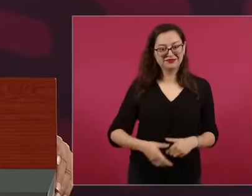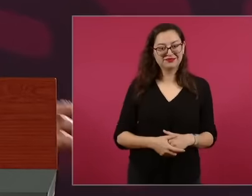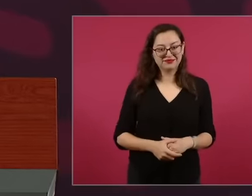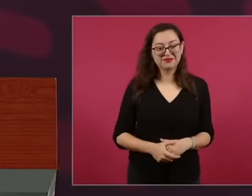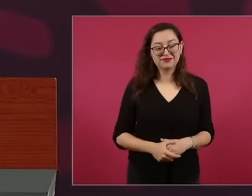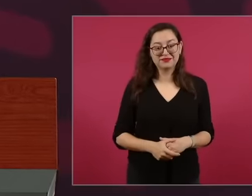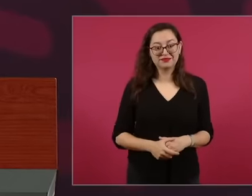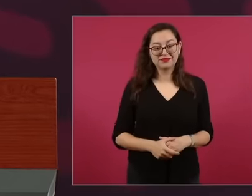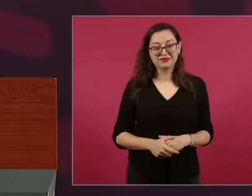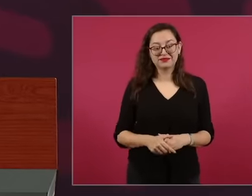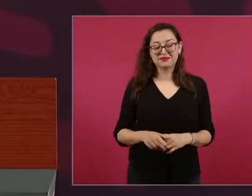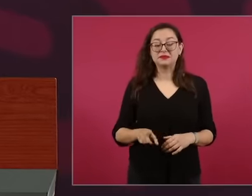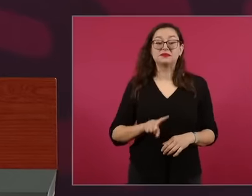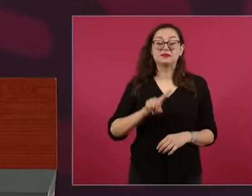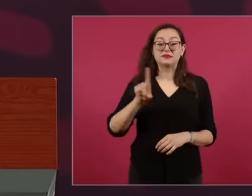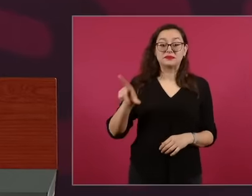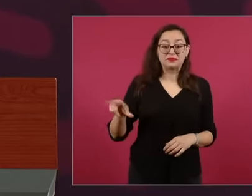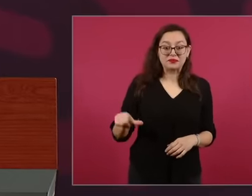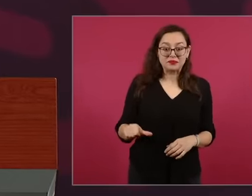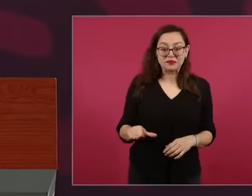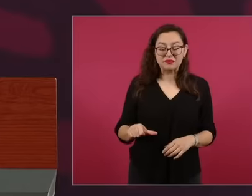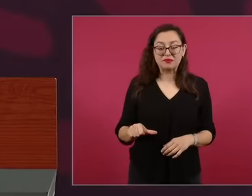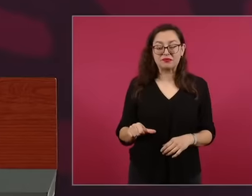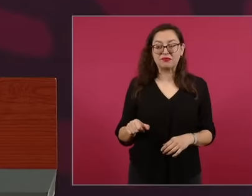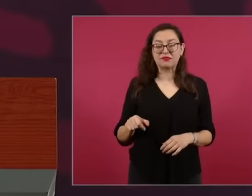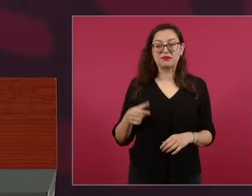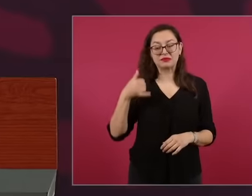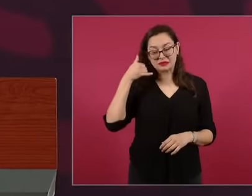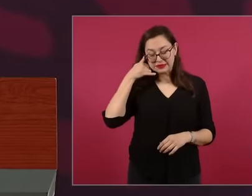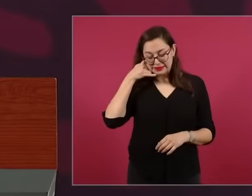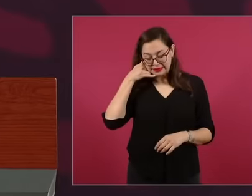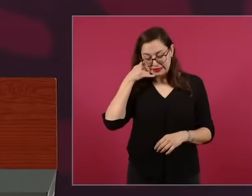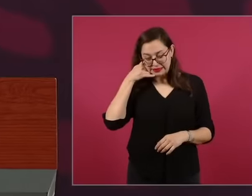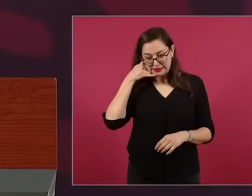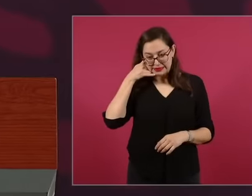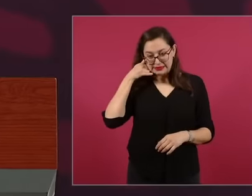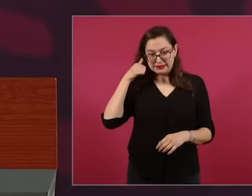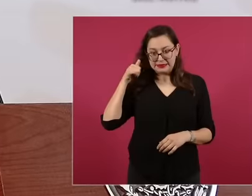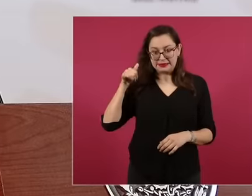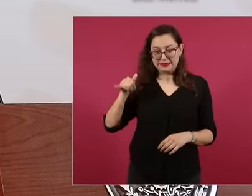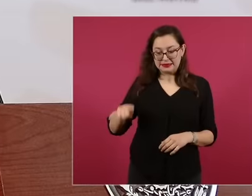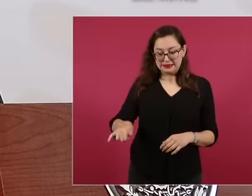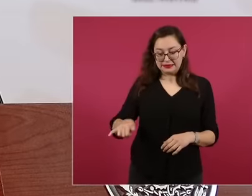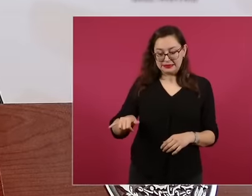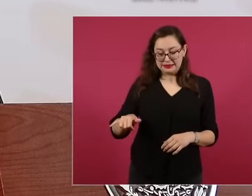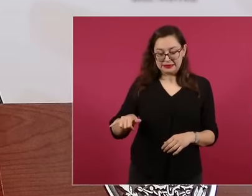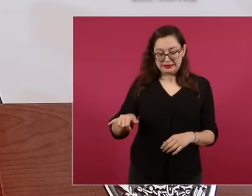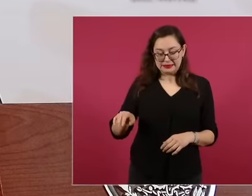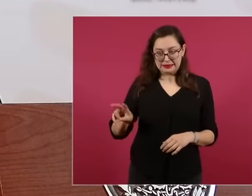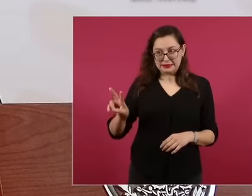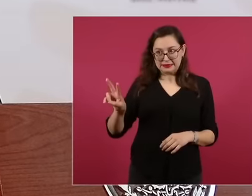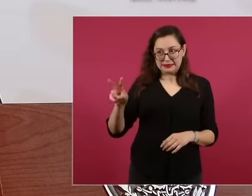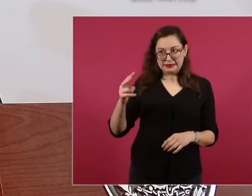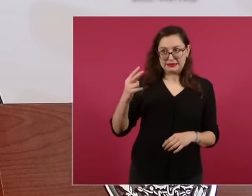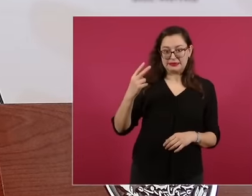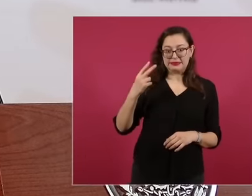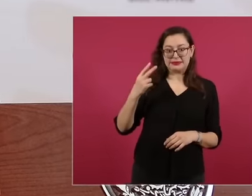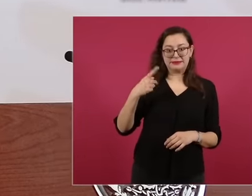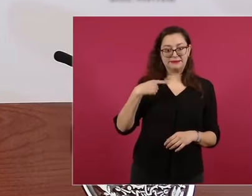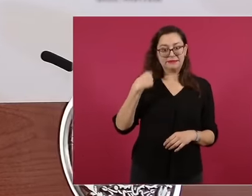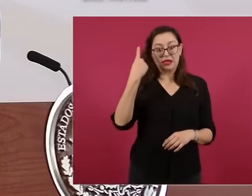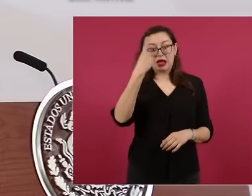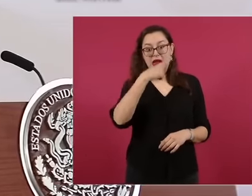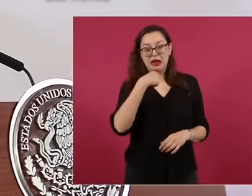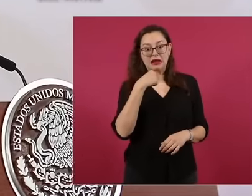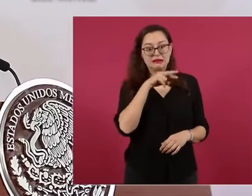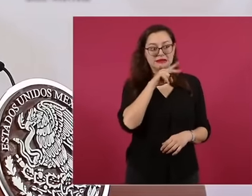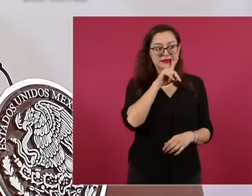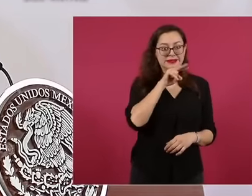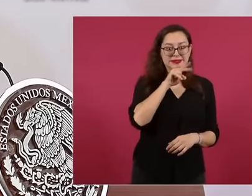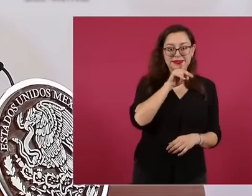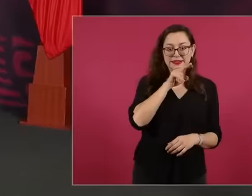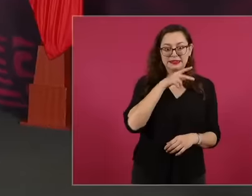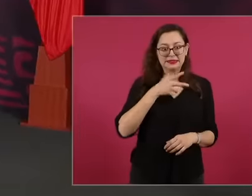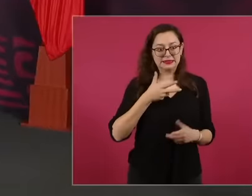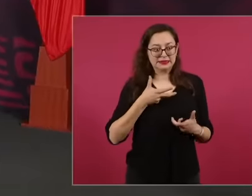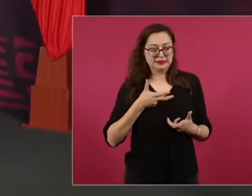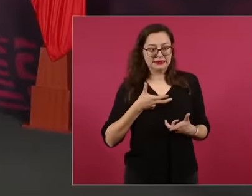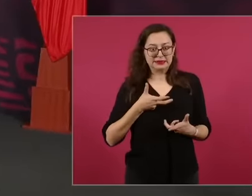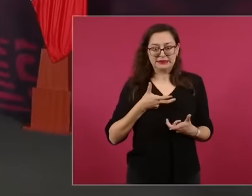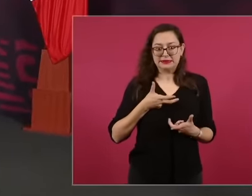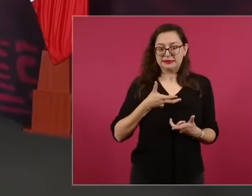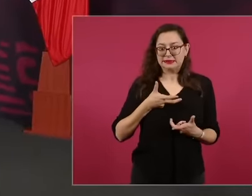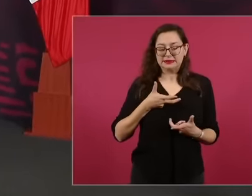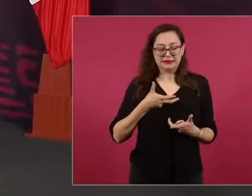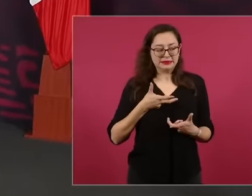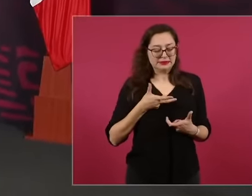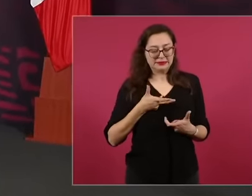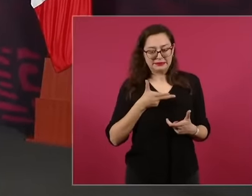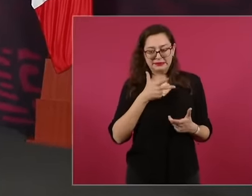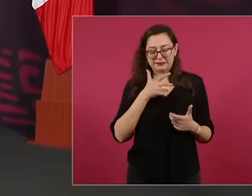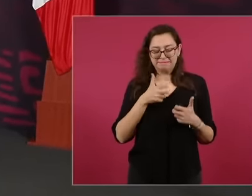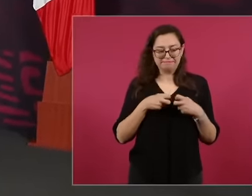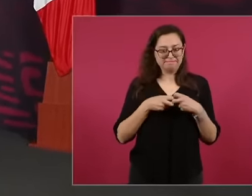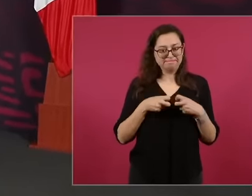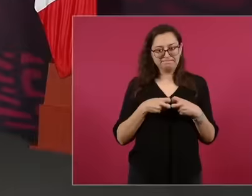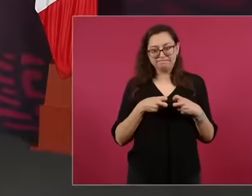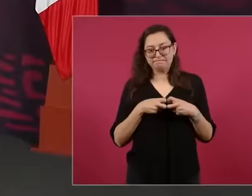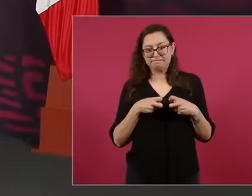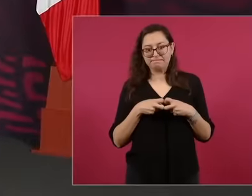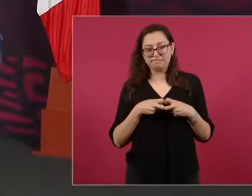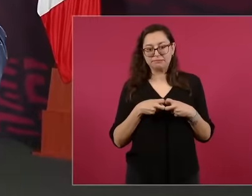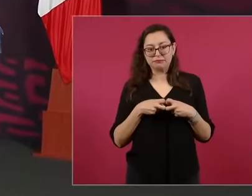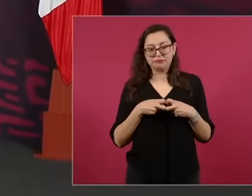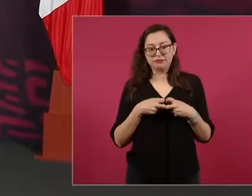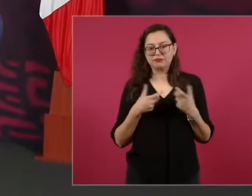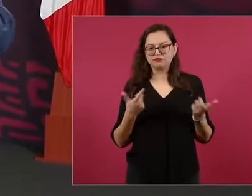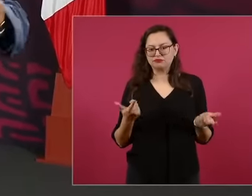then you see me all worried what do I do I remember what I told you and I even hugged you and